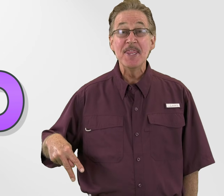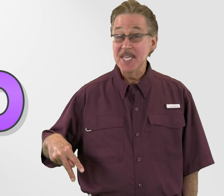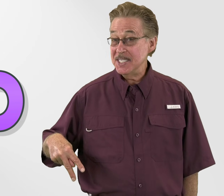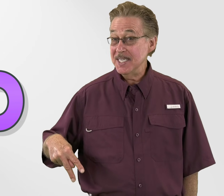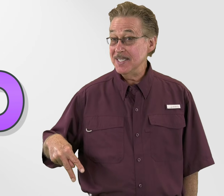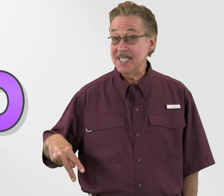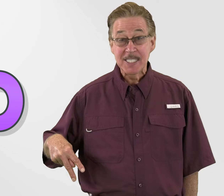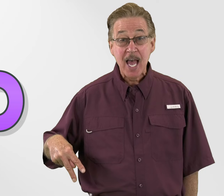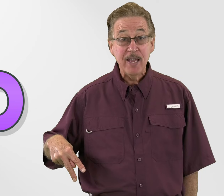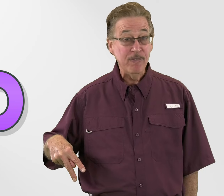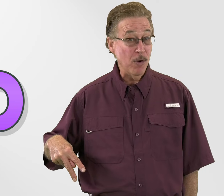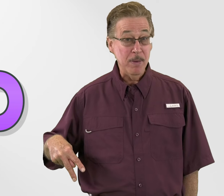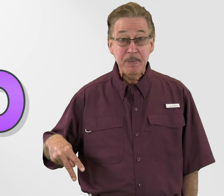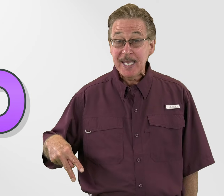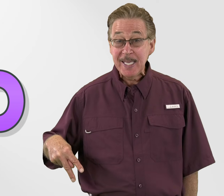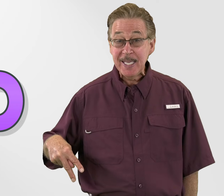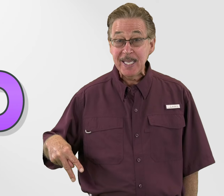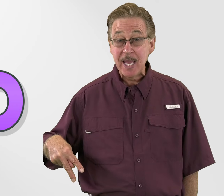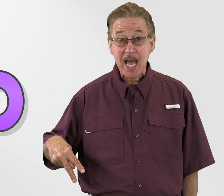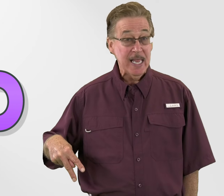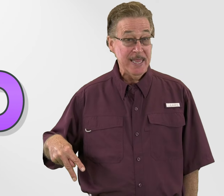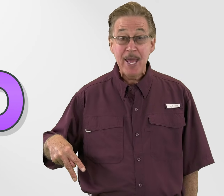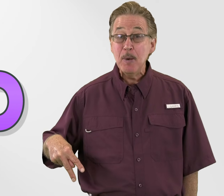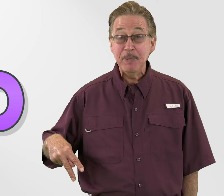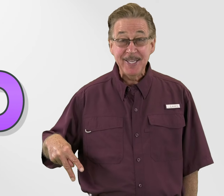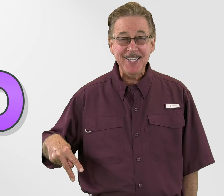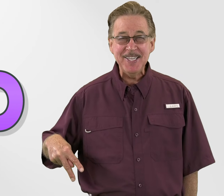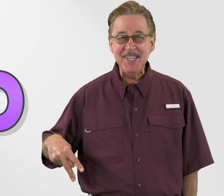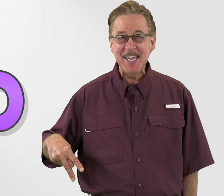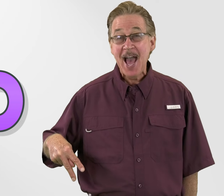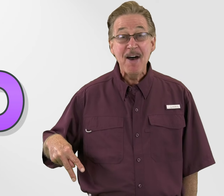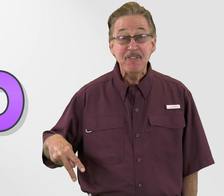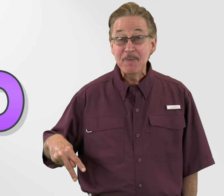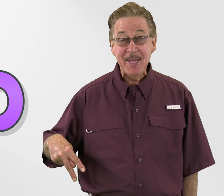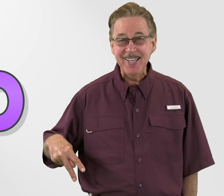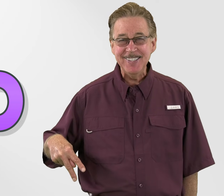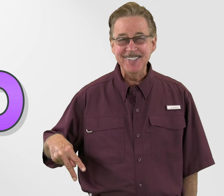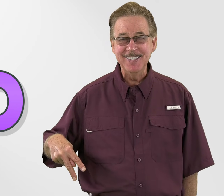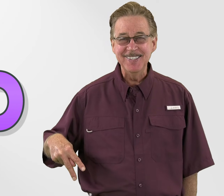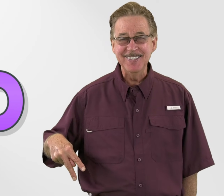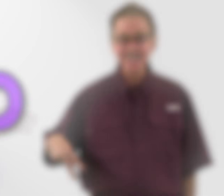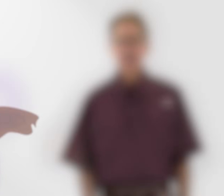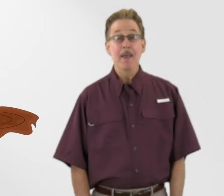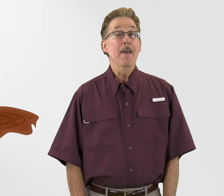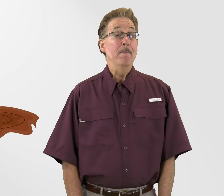This is the sign for P p Letter P p in the alphabet